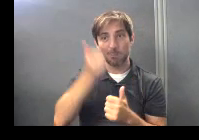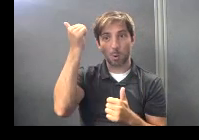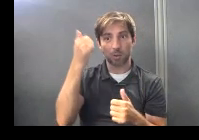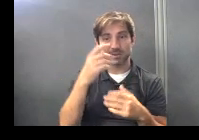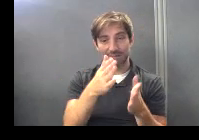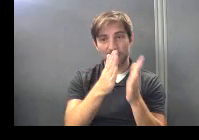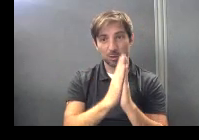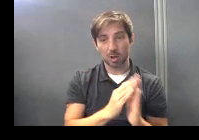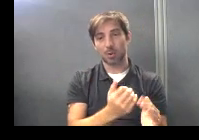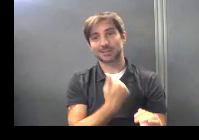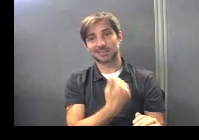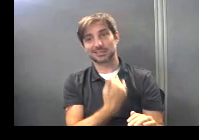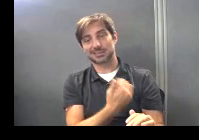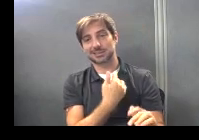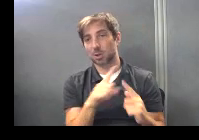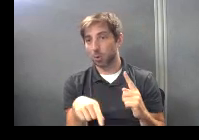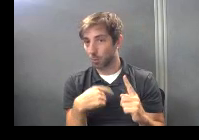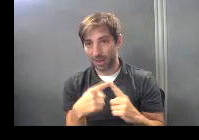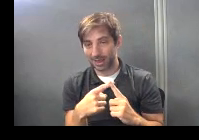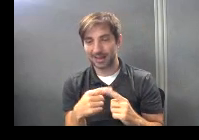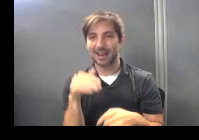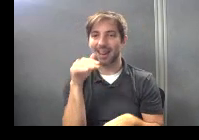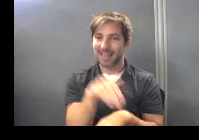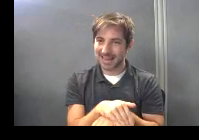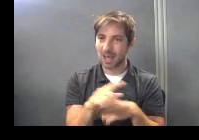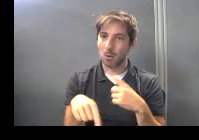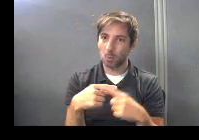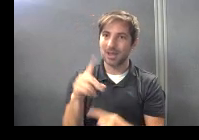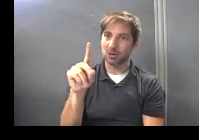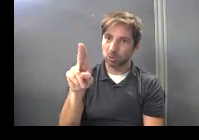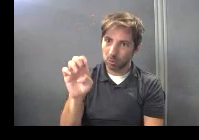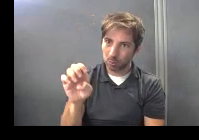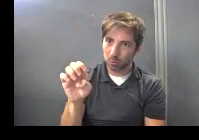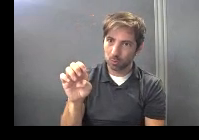IS THE NIGHT IT'S DUE. START THAT EARLY.